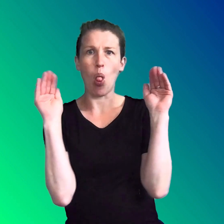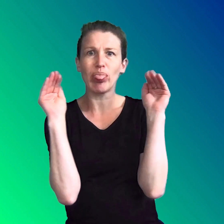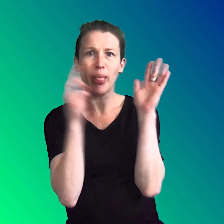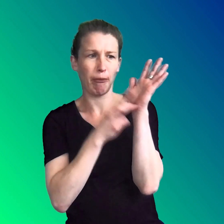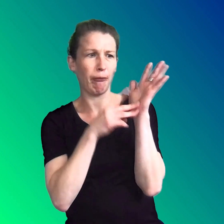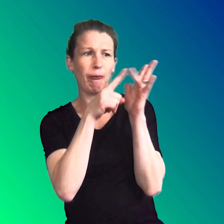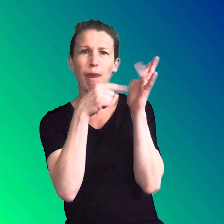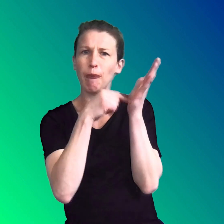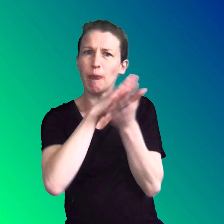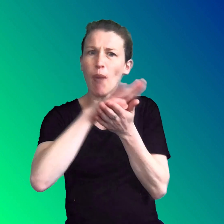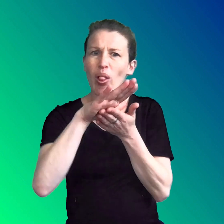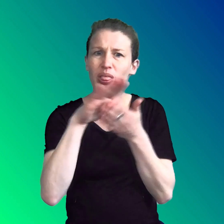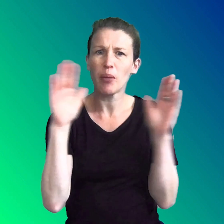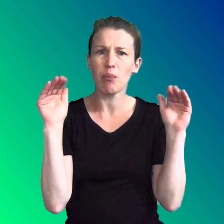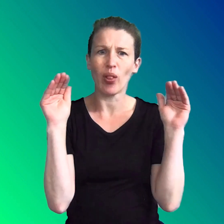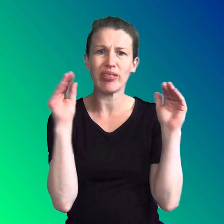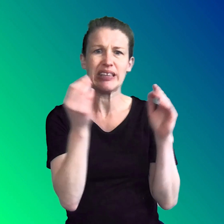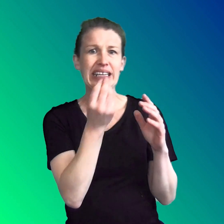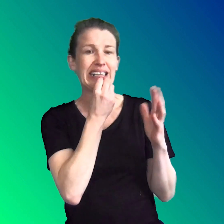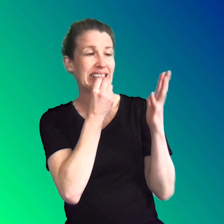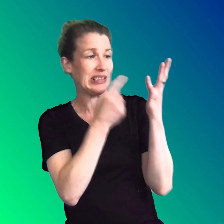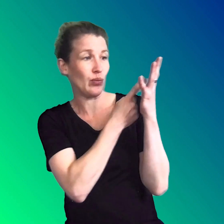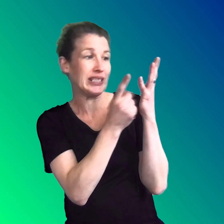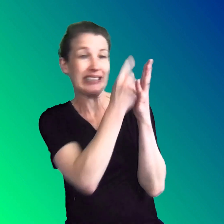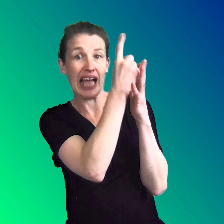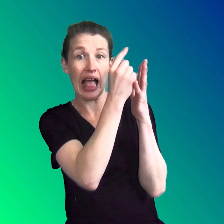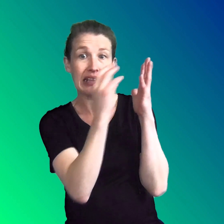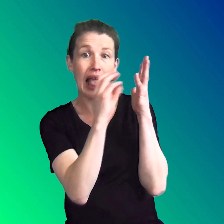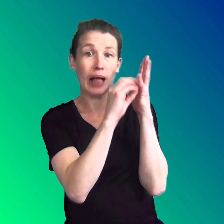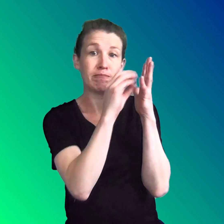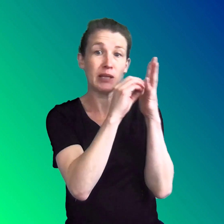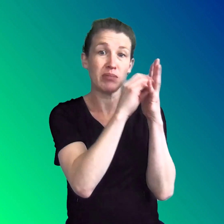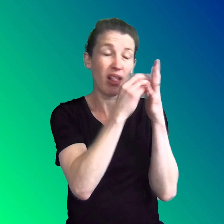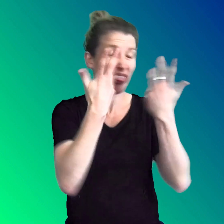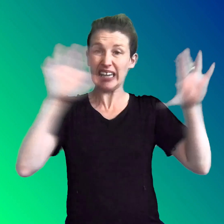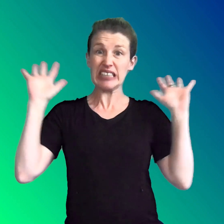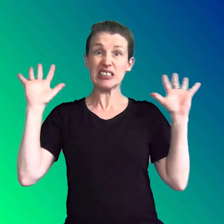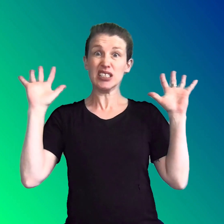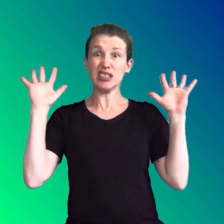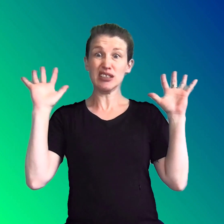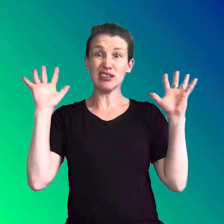One moth eats only the leaves of the wiggy wig. That's it!